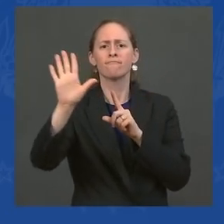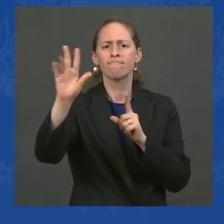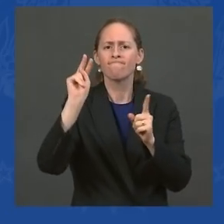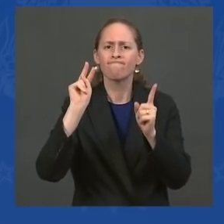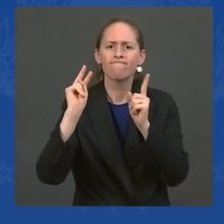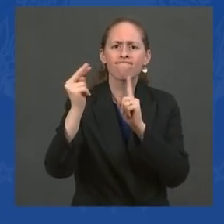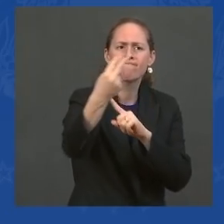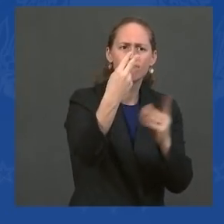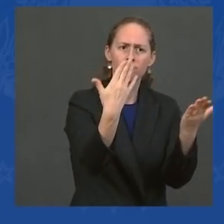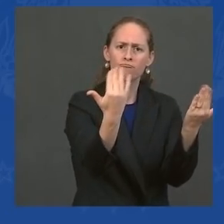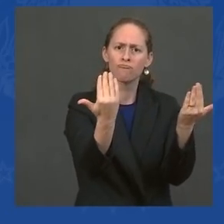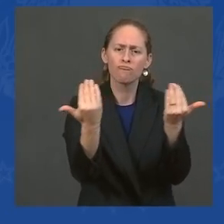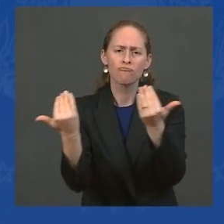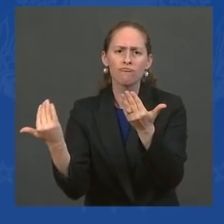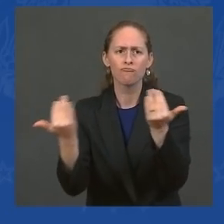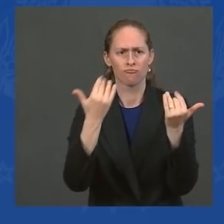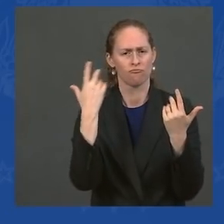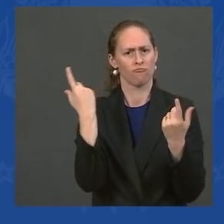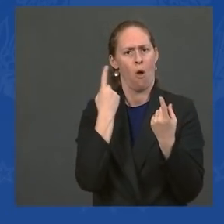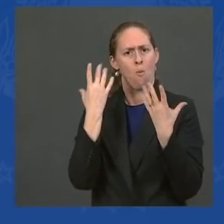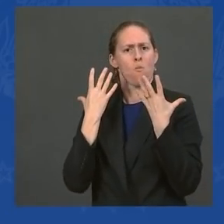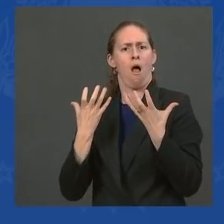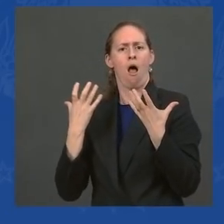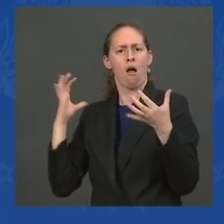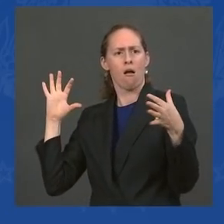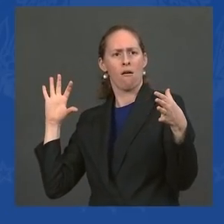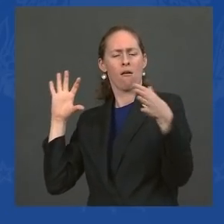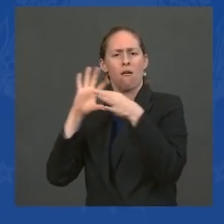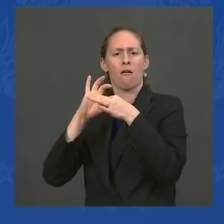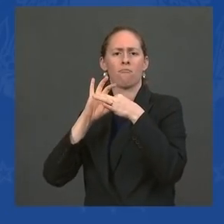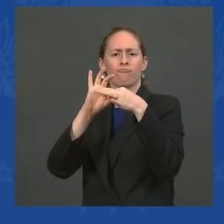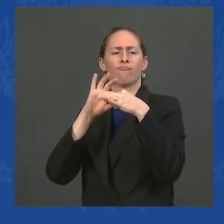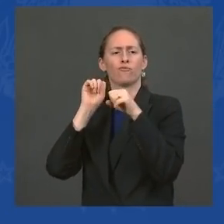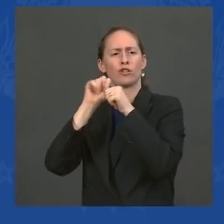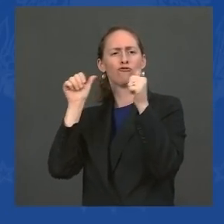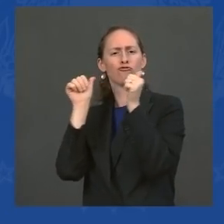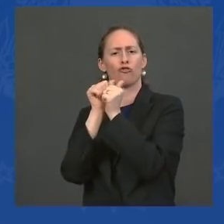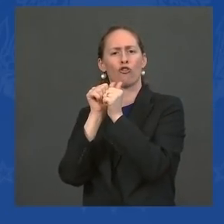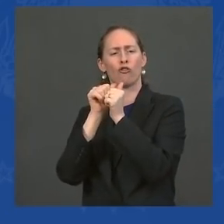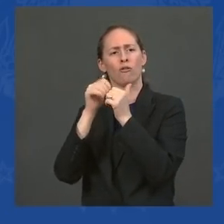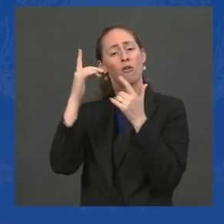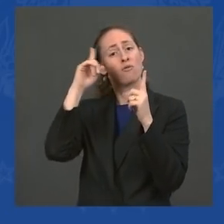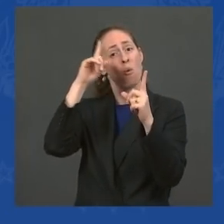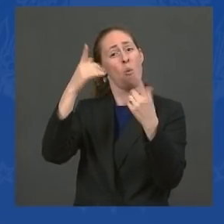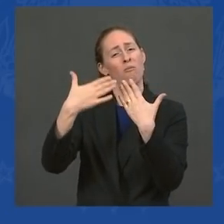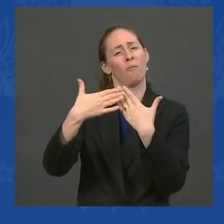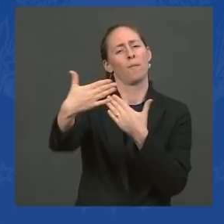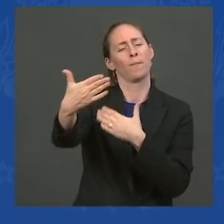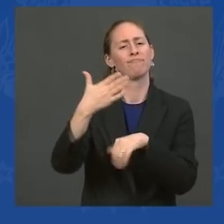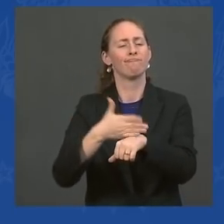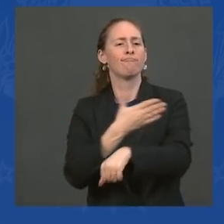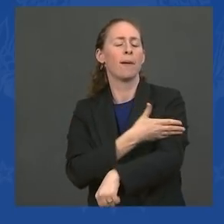we can build a brighter future for all of us. We have much more good work ahead.